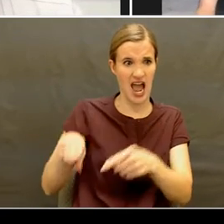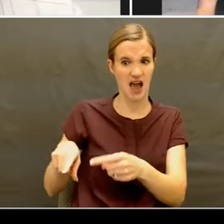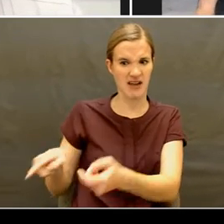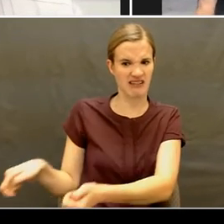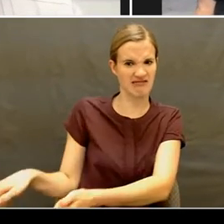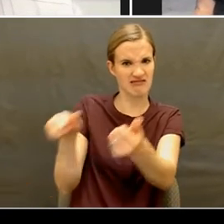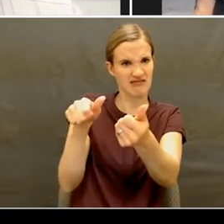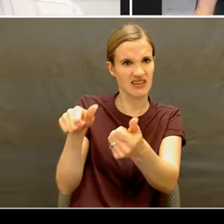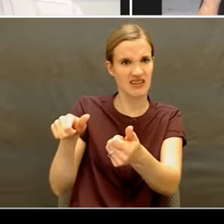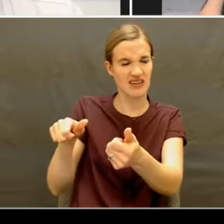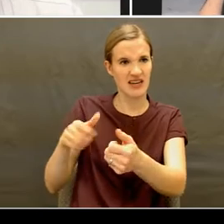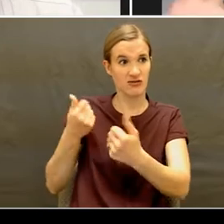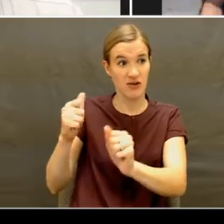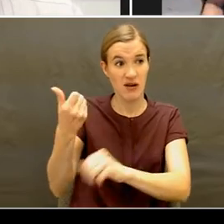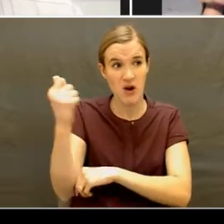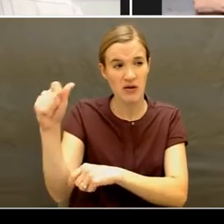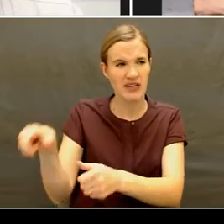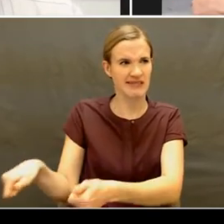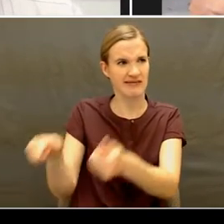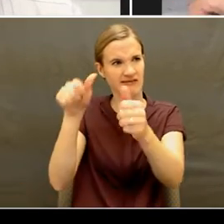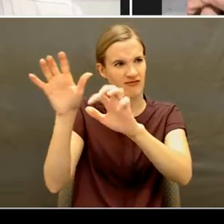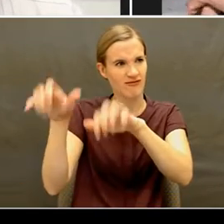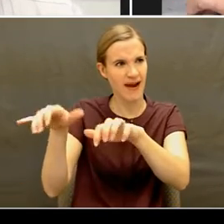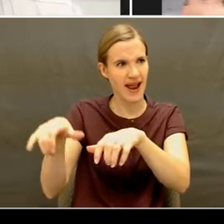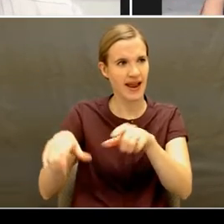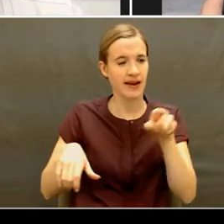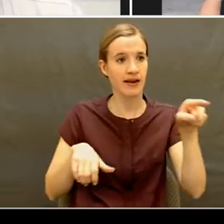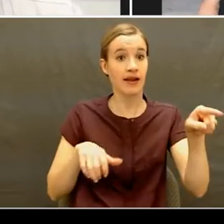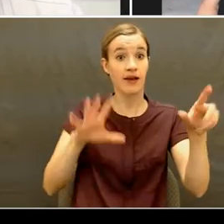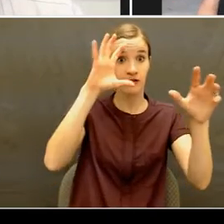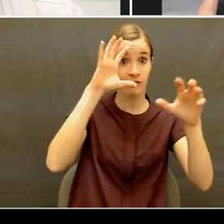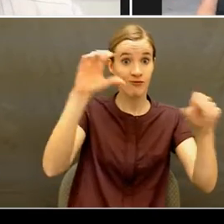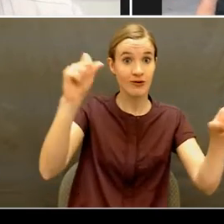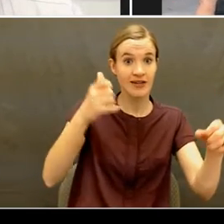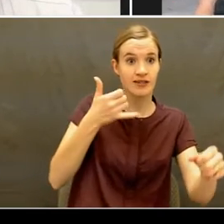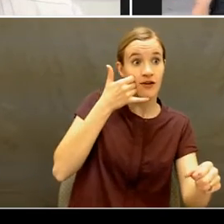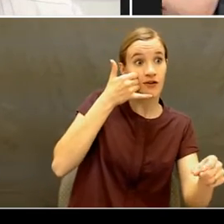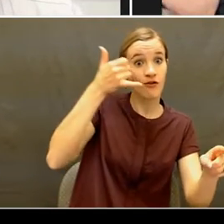and it's raining out, get them back into the building." And we slept over that we had slept